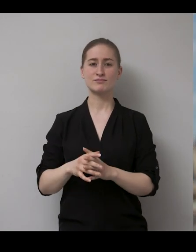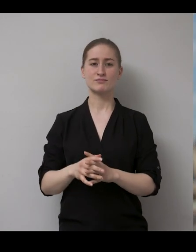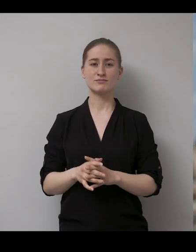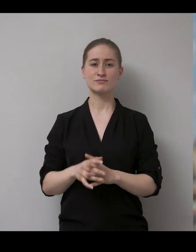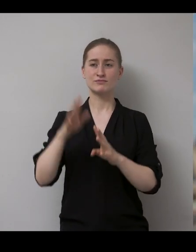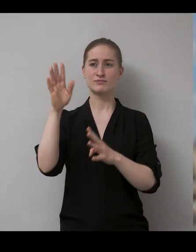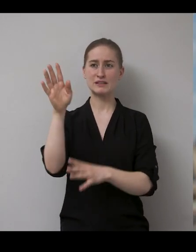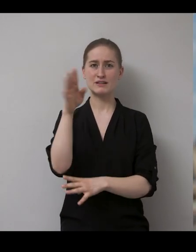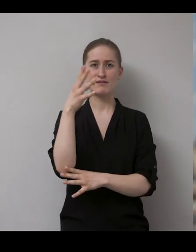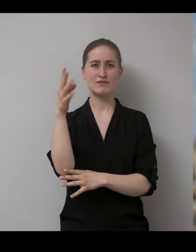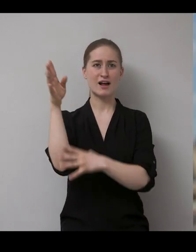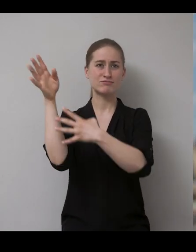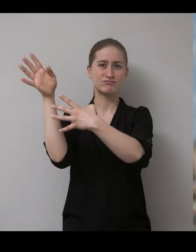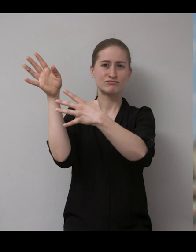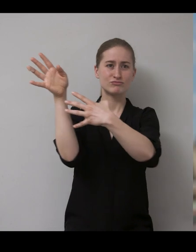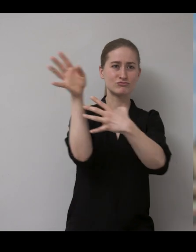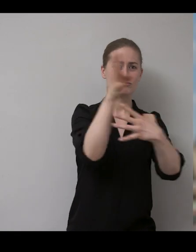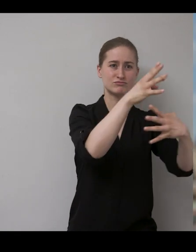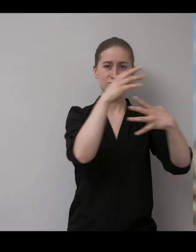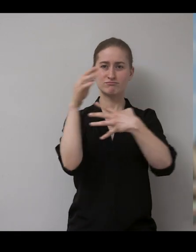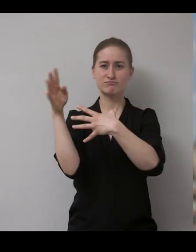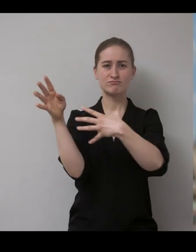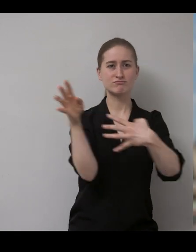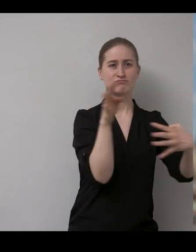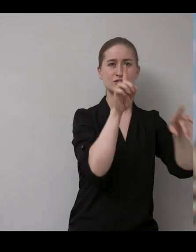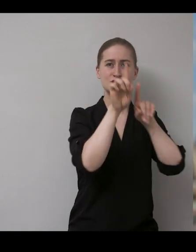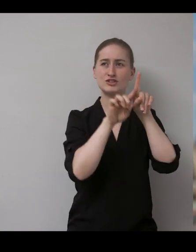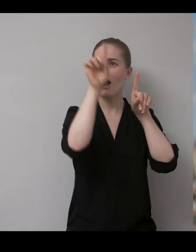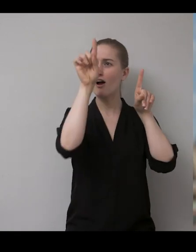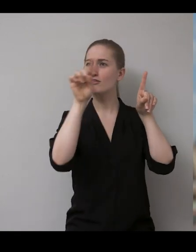Whose broad stripes and bright stars